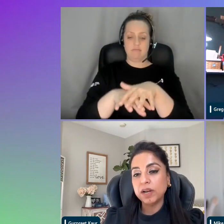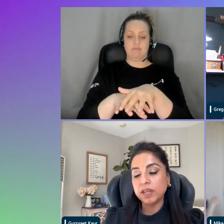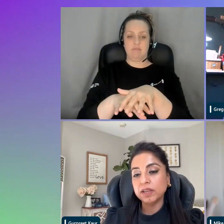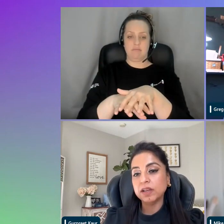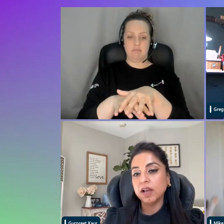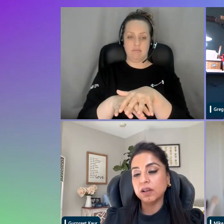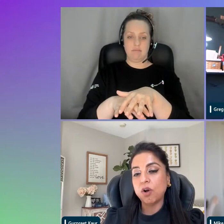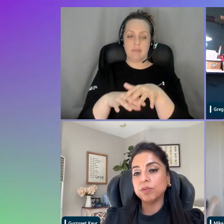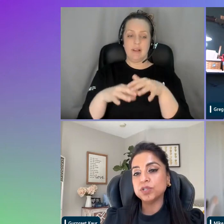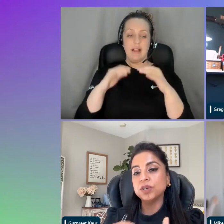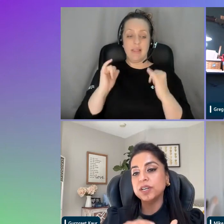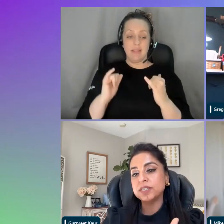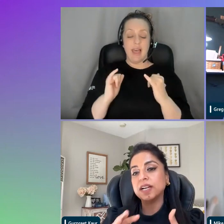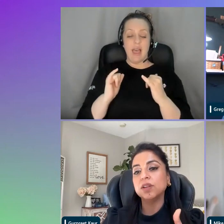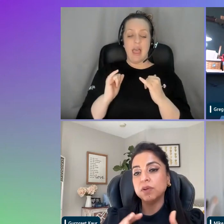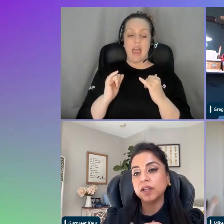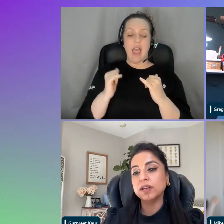part is what are the skill building, uh, opportunities that